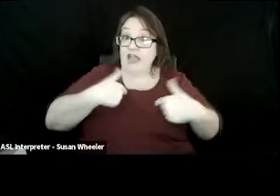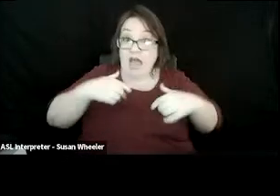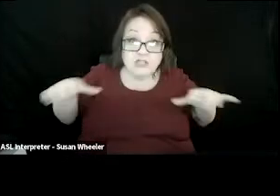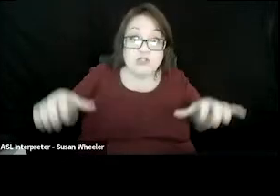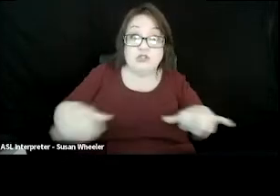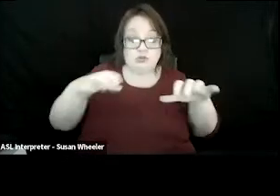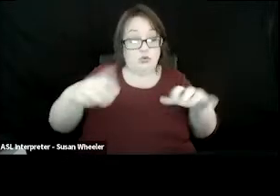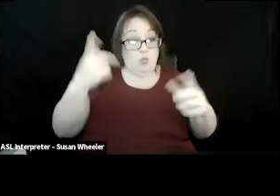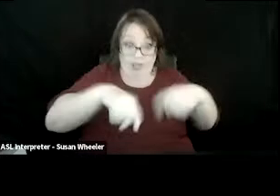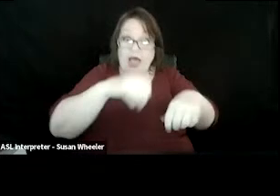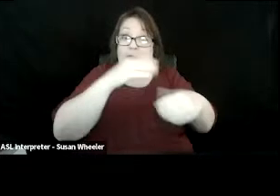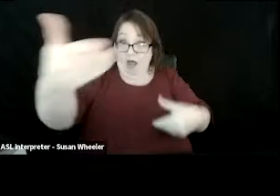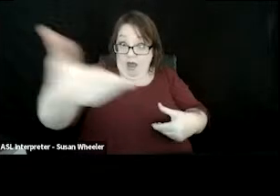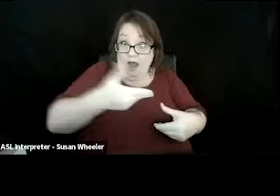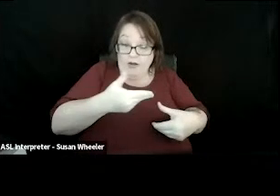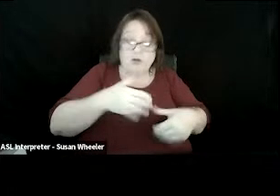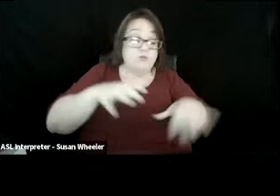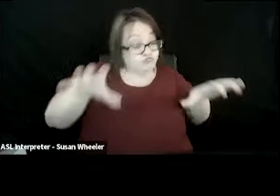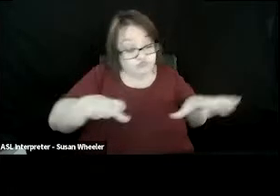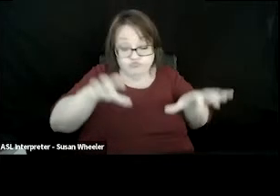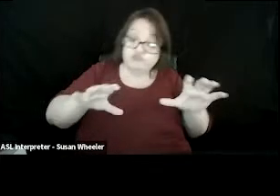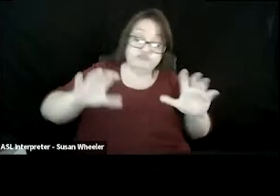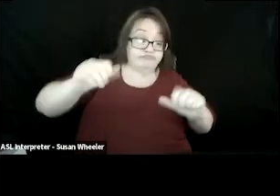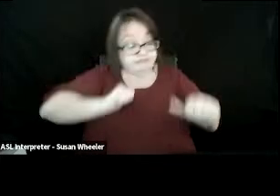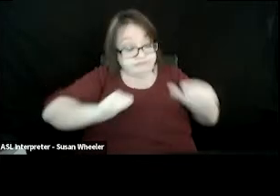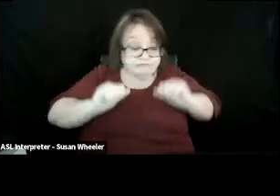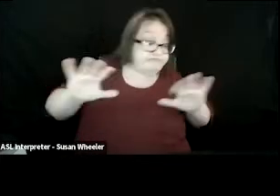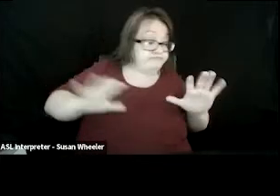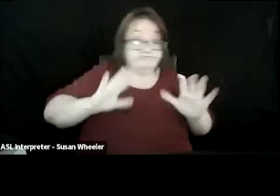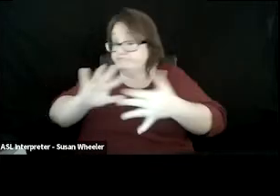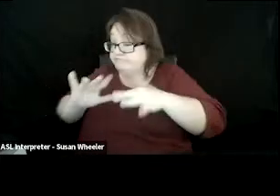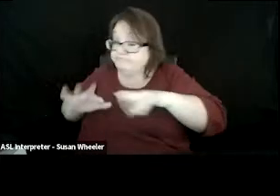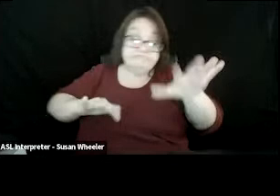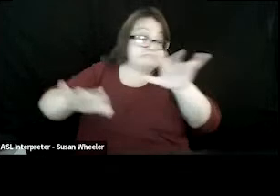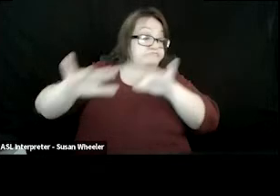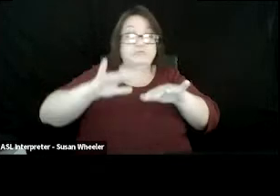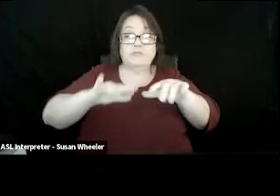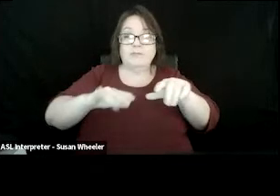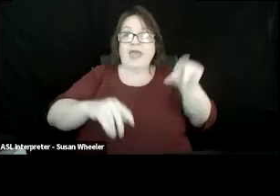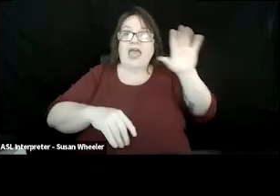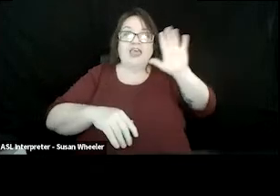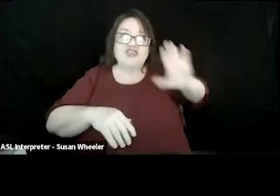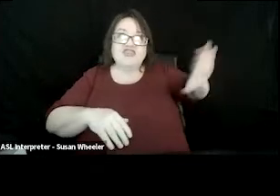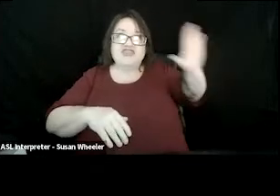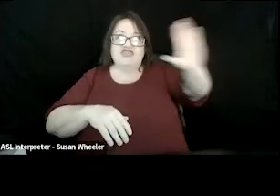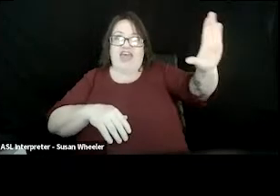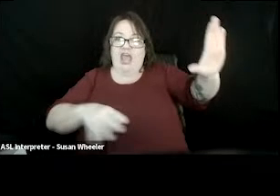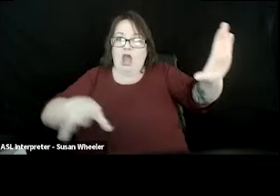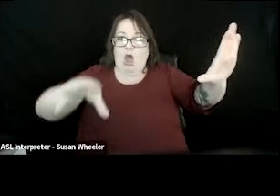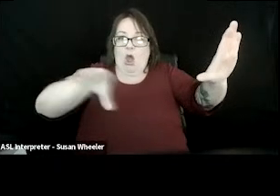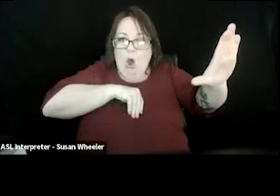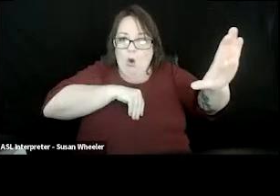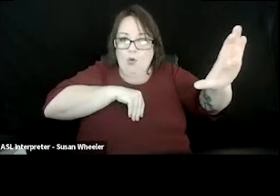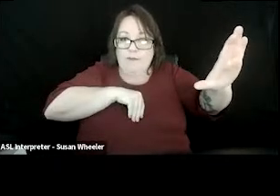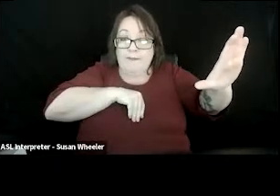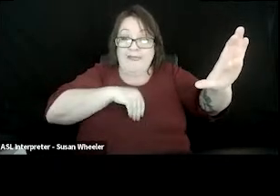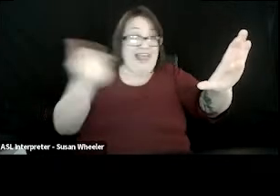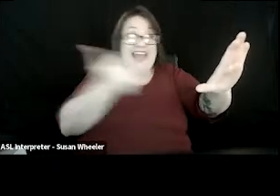during the course of your employment for us, we own and we own derivative works connected with that.